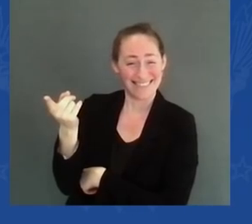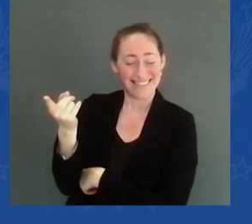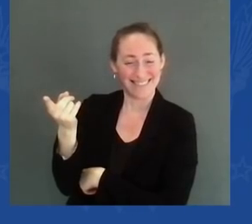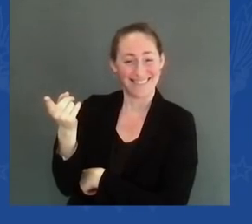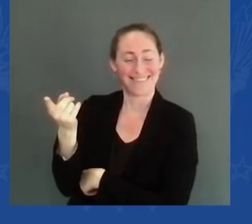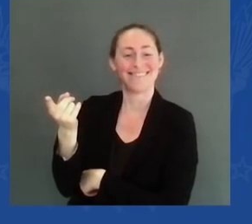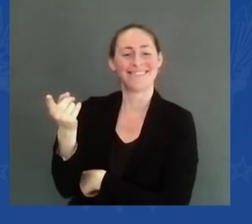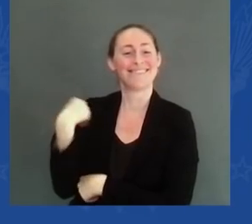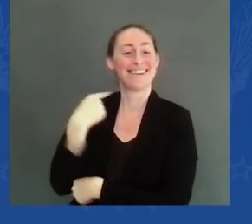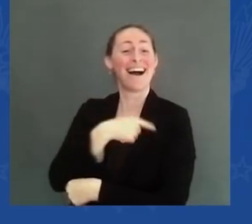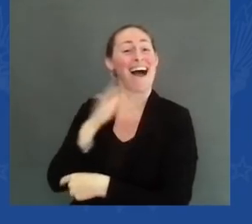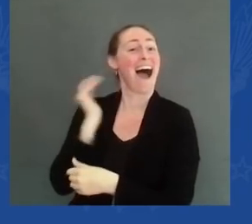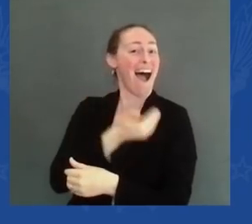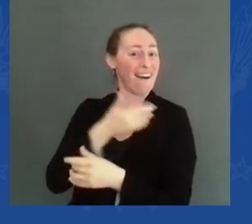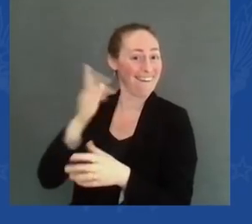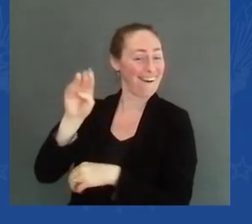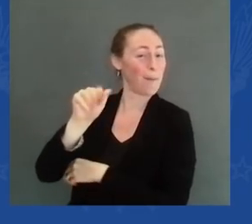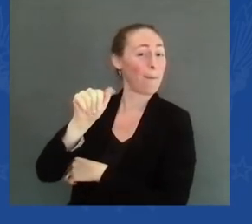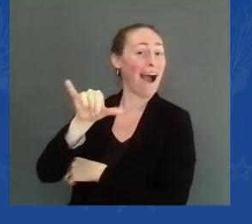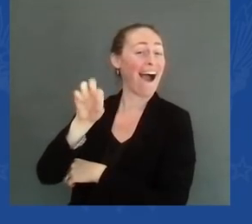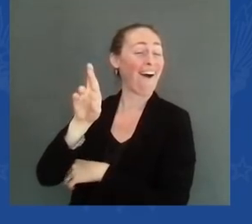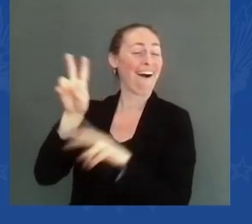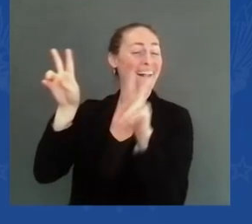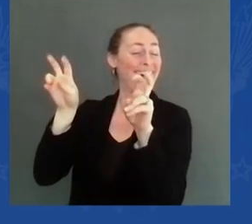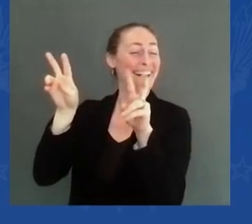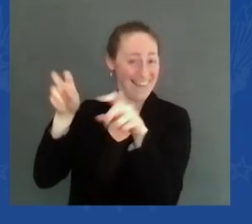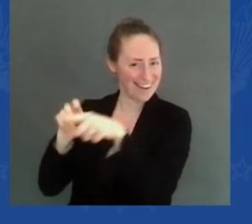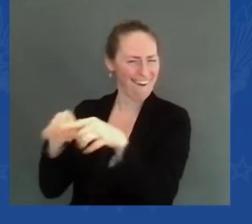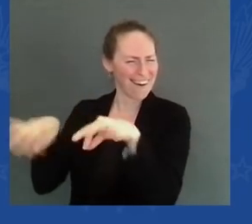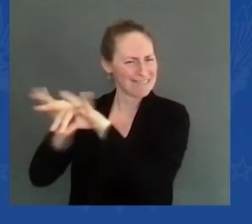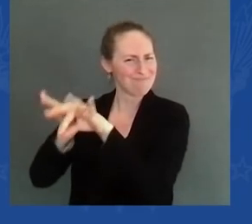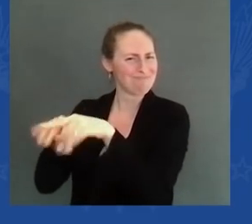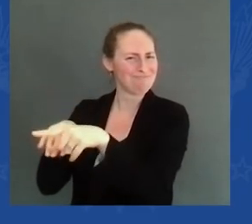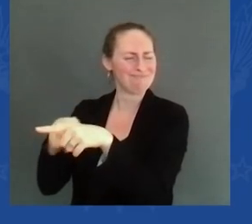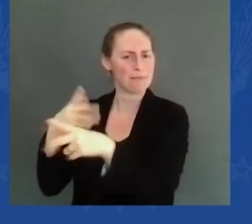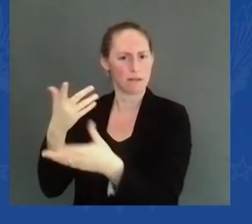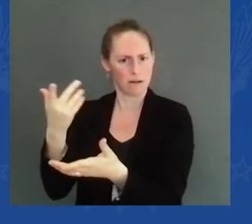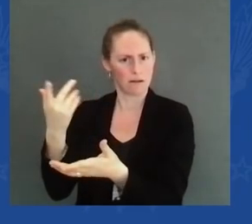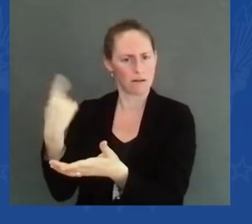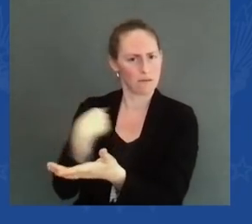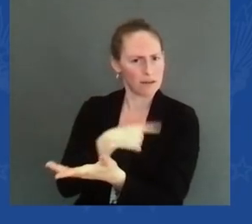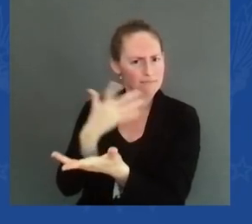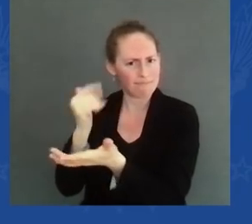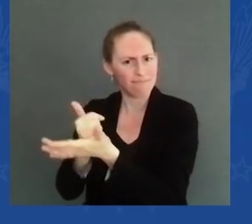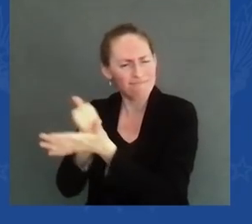We are here to help you and mark our words here today, the President, and none of us believe